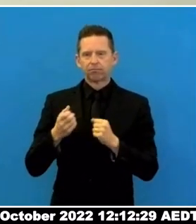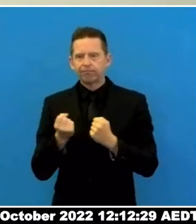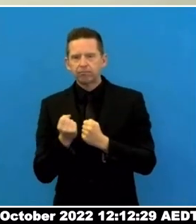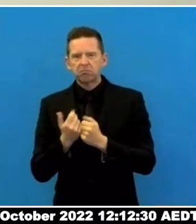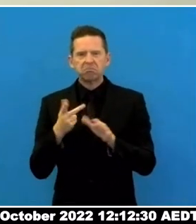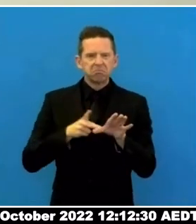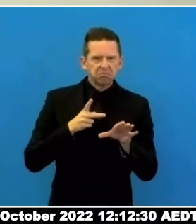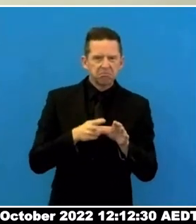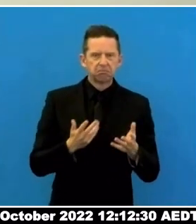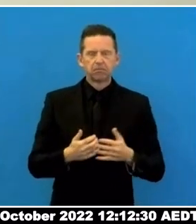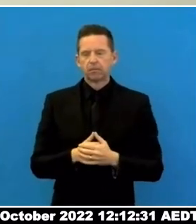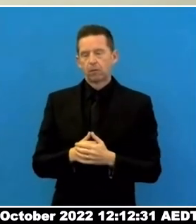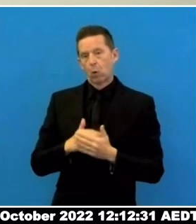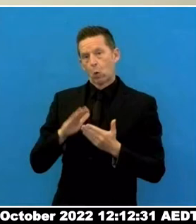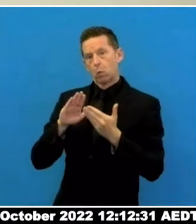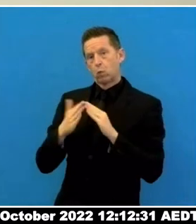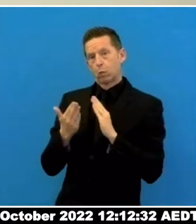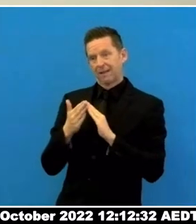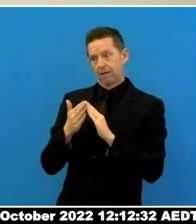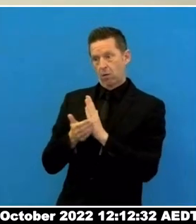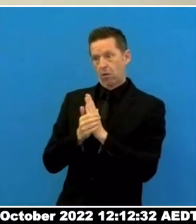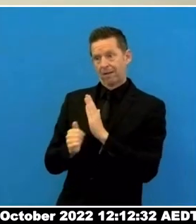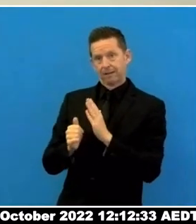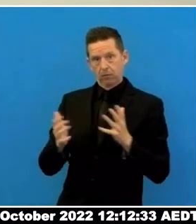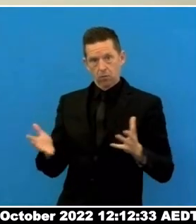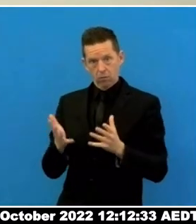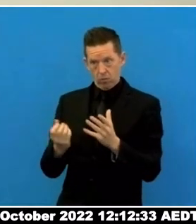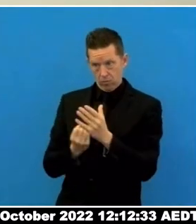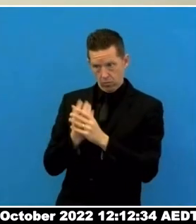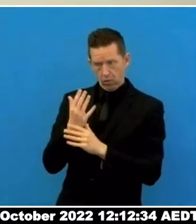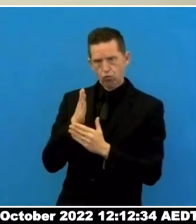Community capacity building is really around working with communities